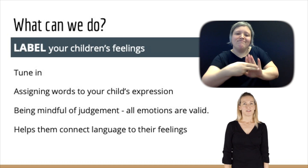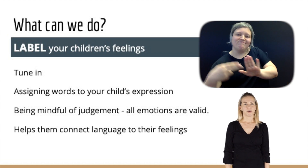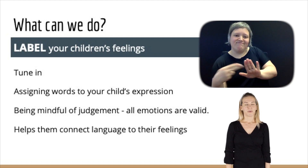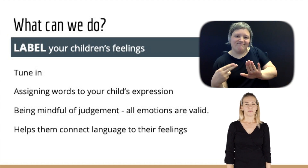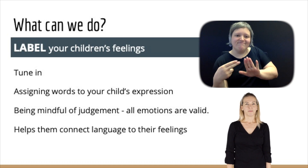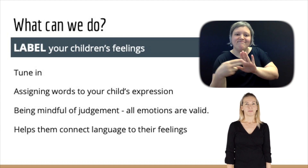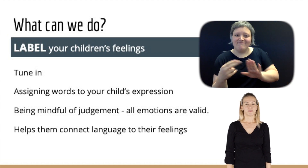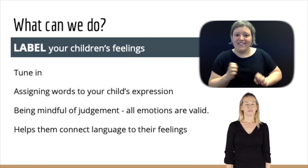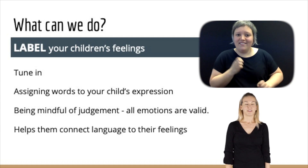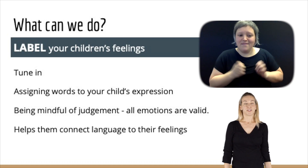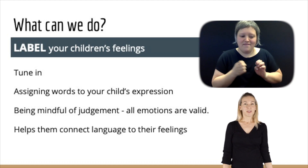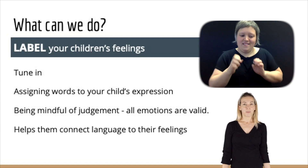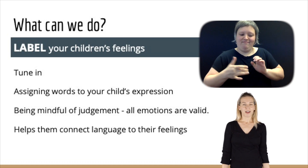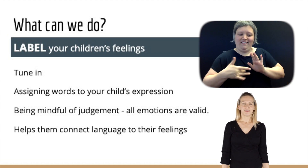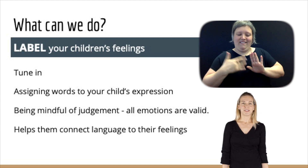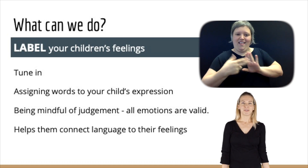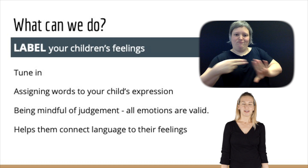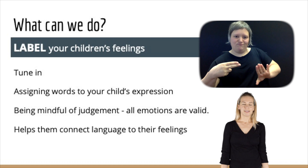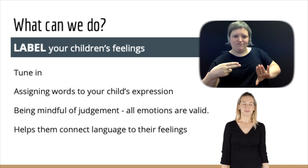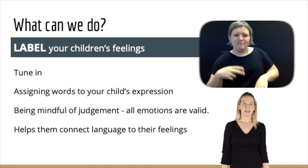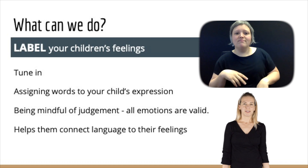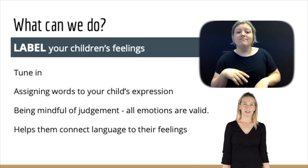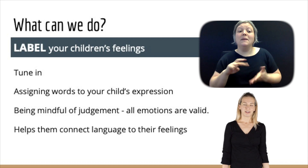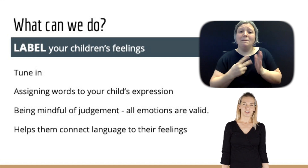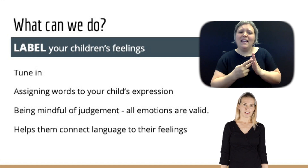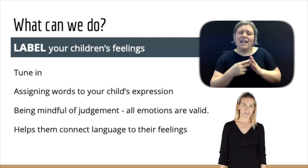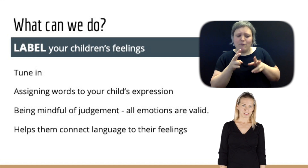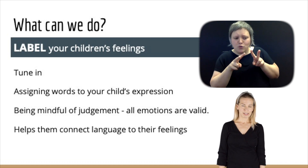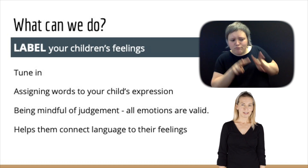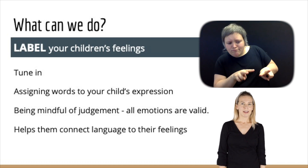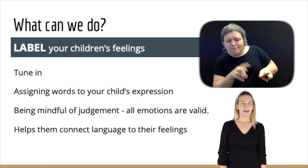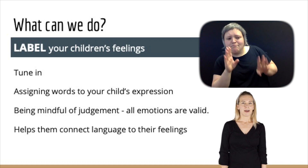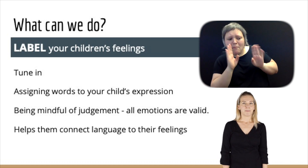So, to do that well you need to tune in to really understand how your child is feeling.